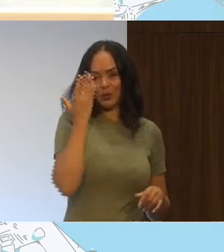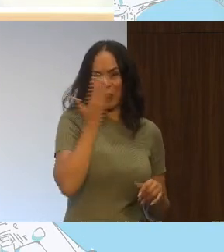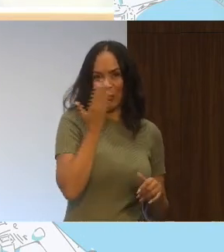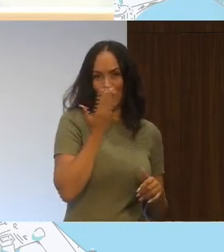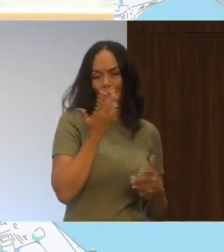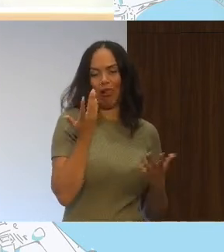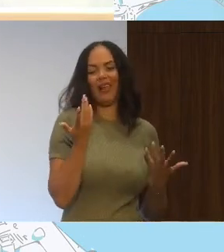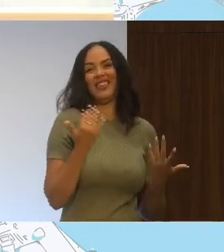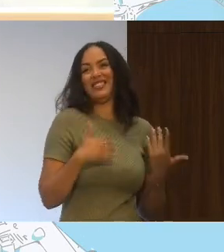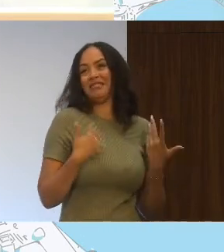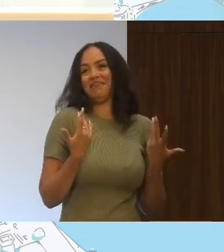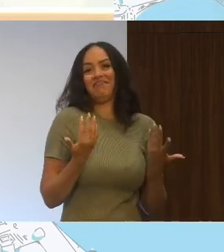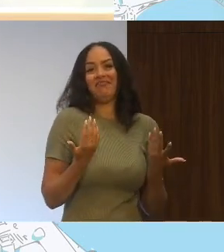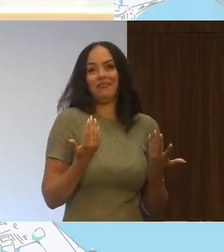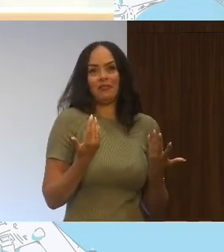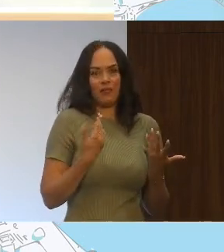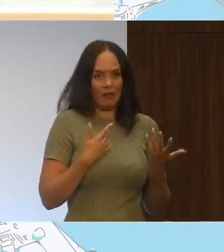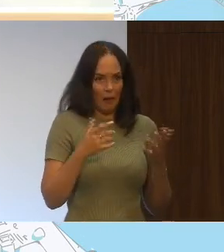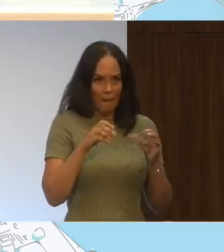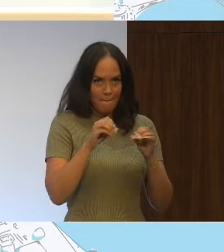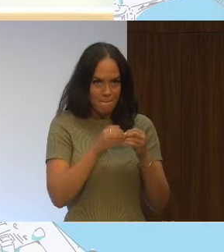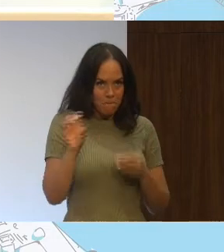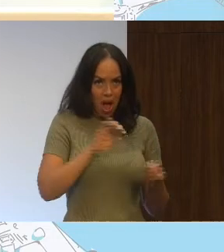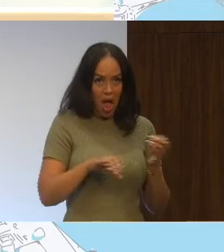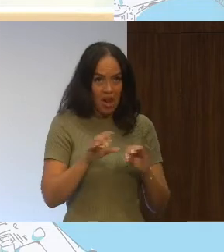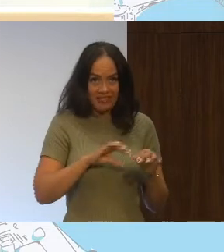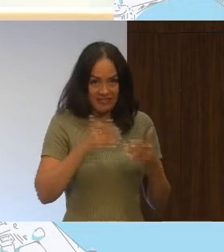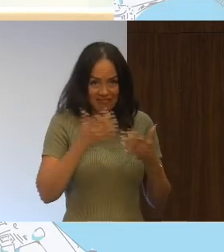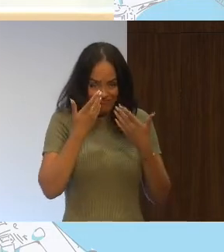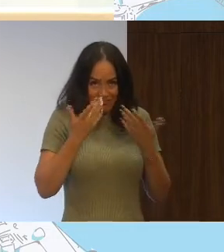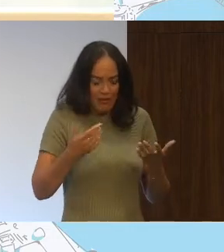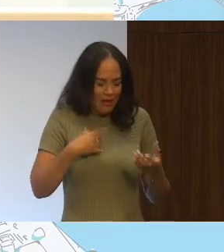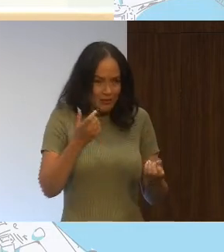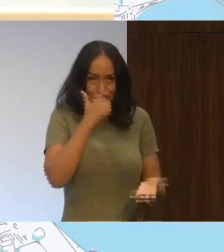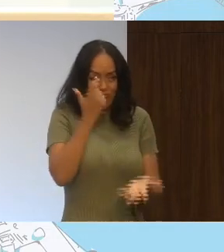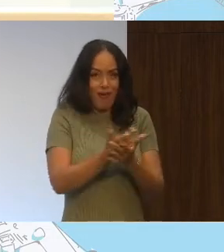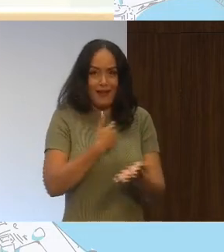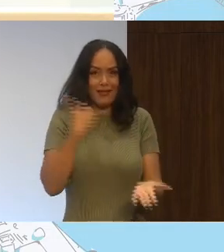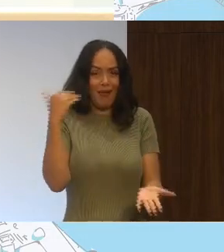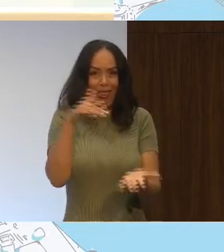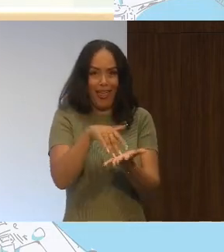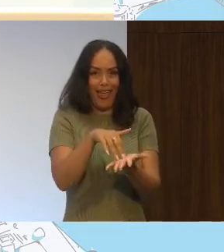just I didn't do biology or anything like that. It was a real surprise to me, though. I ended up there and I wasn't that interested in it.